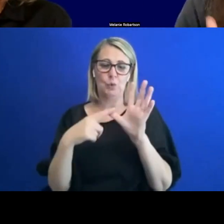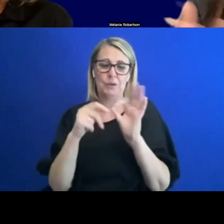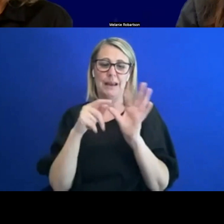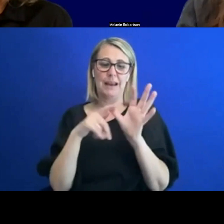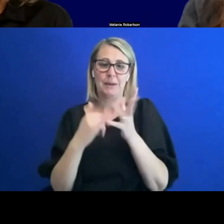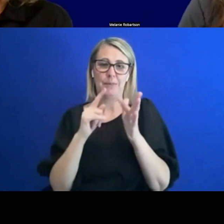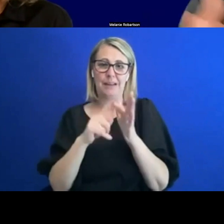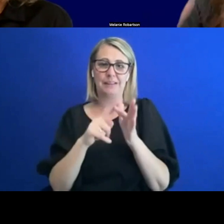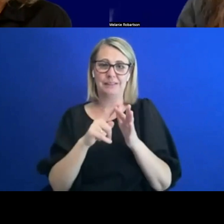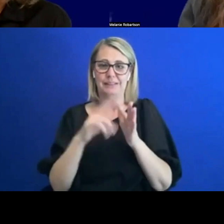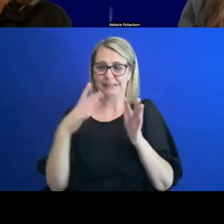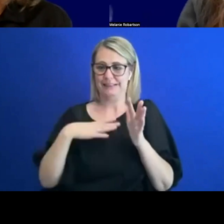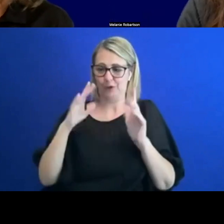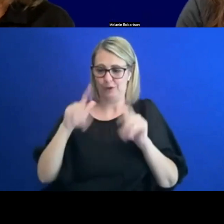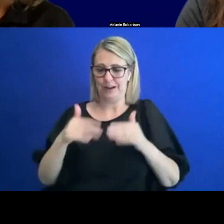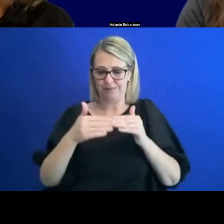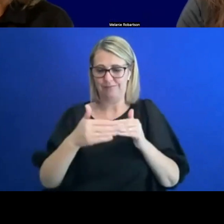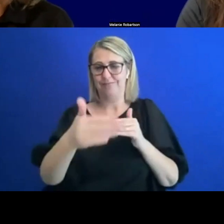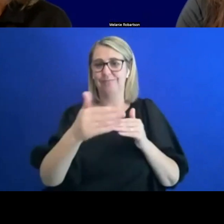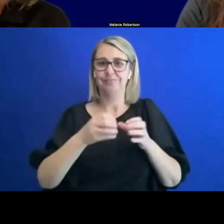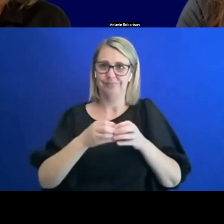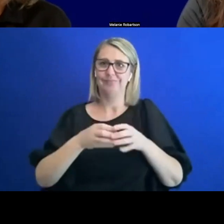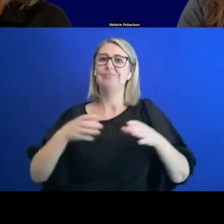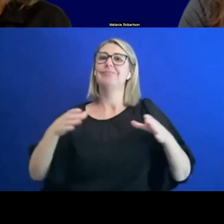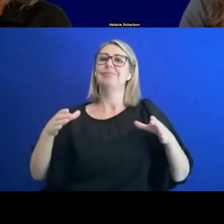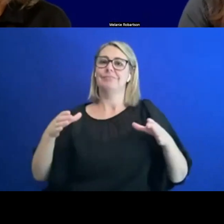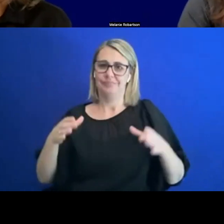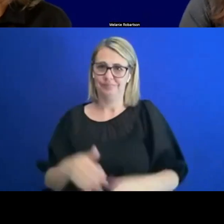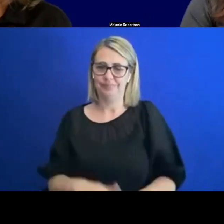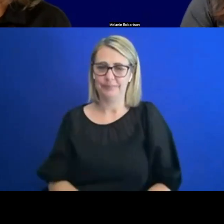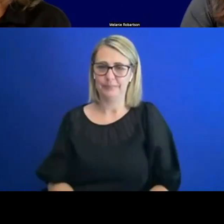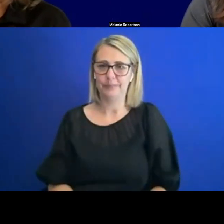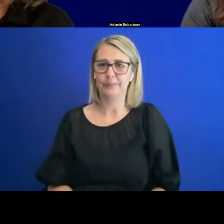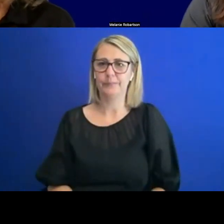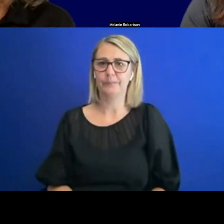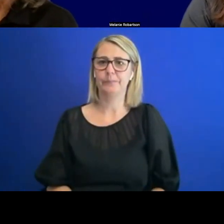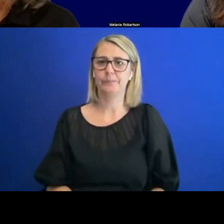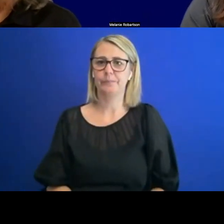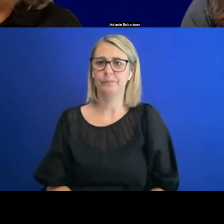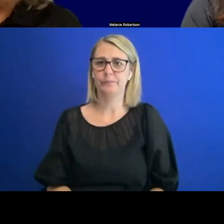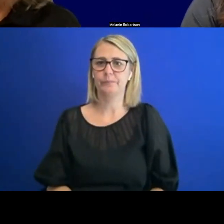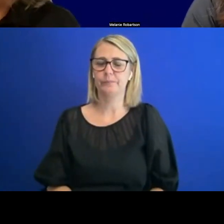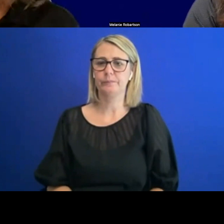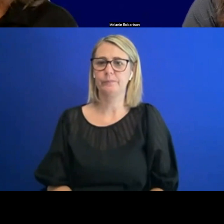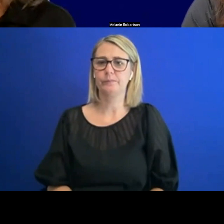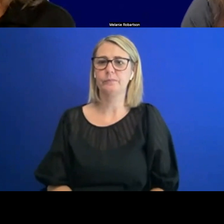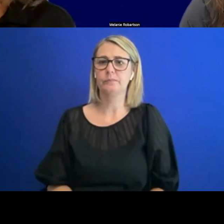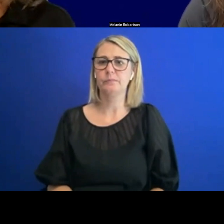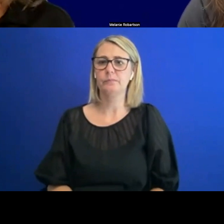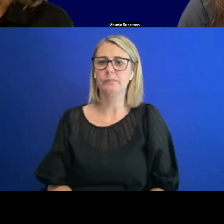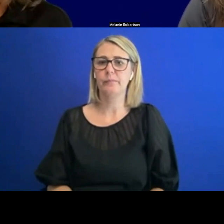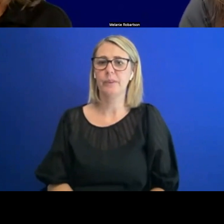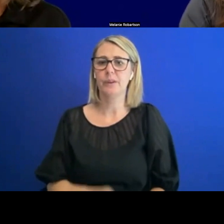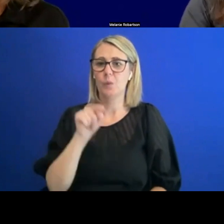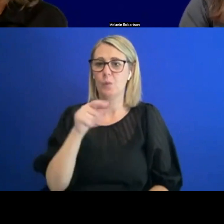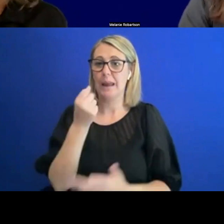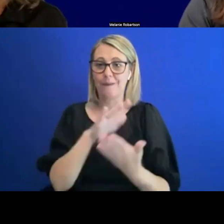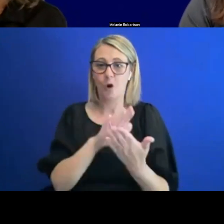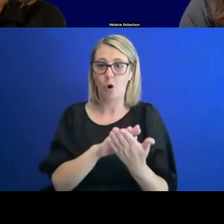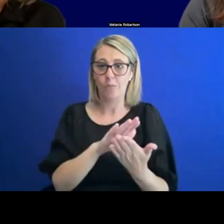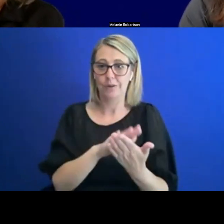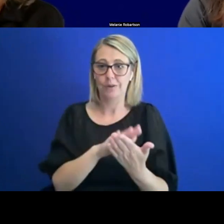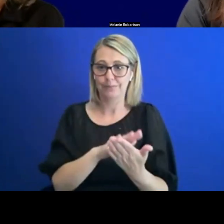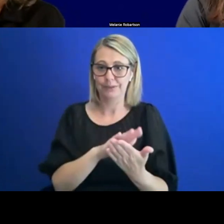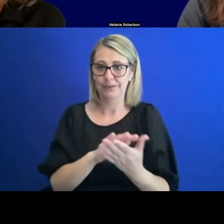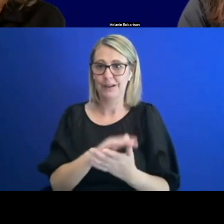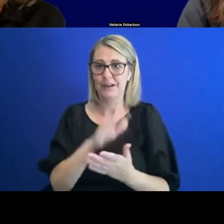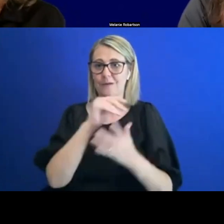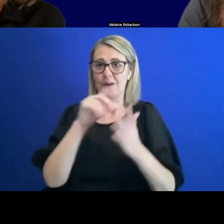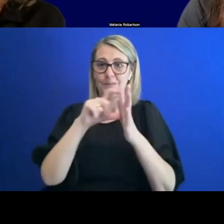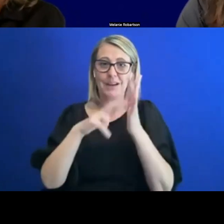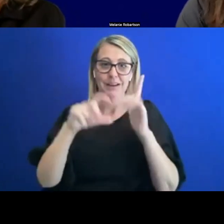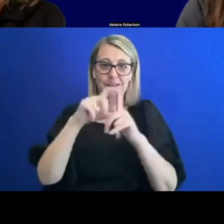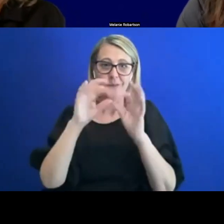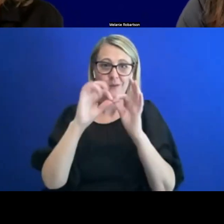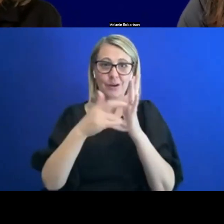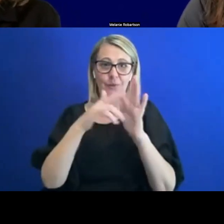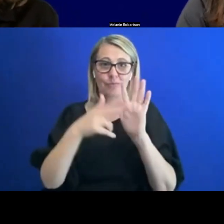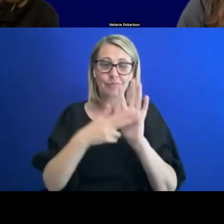of starts and grows from. We have a compliment for you Melissa, from David Brown himself.